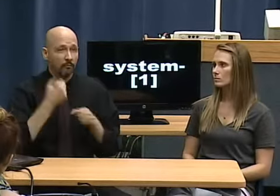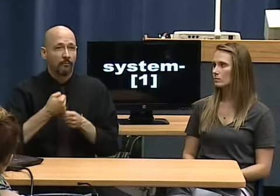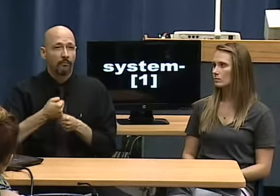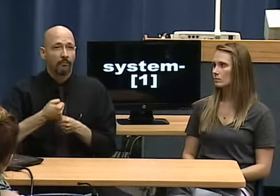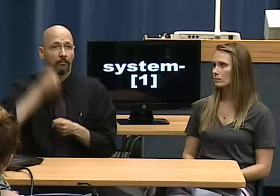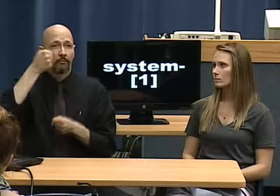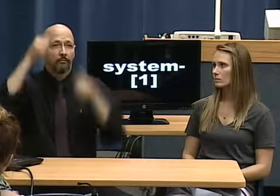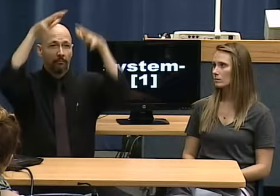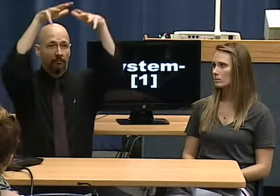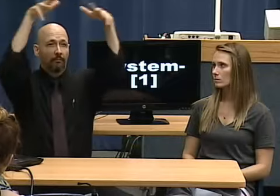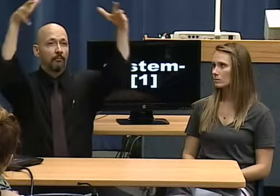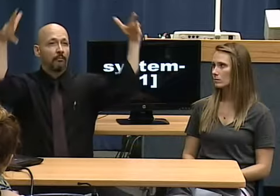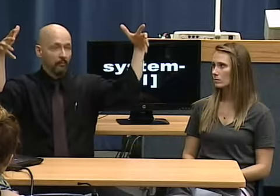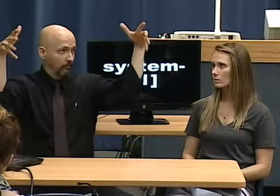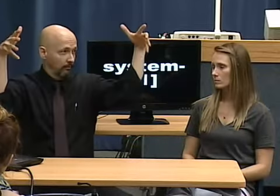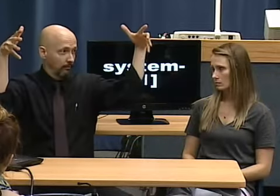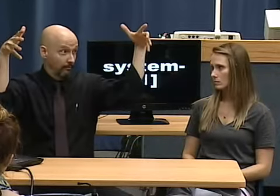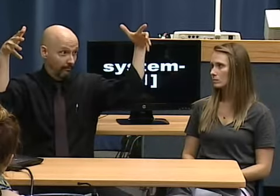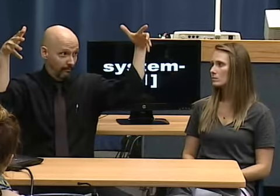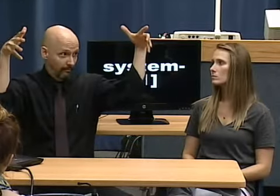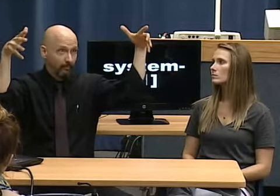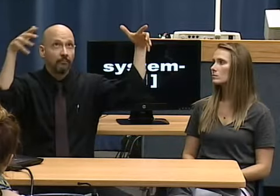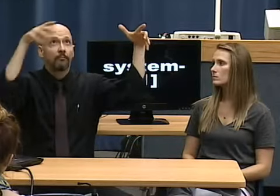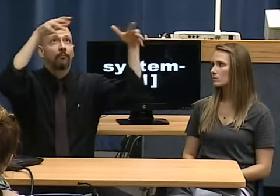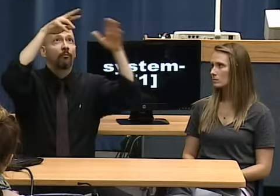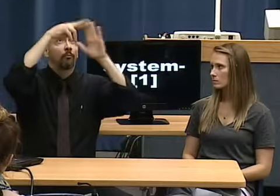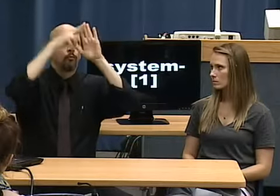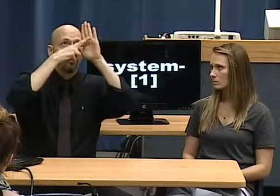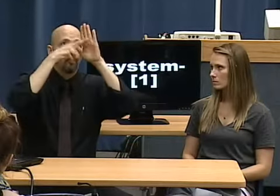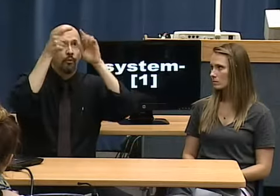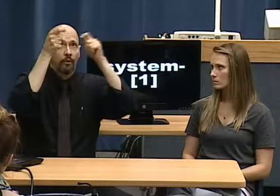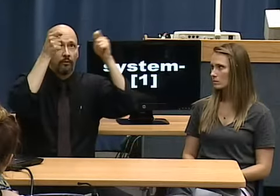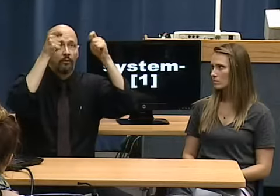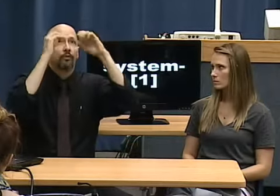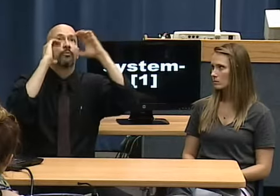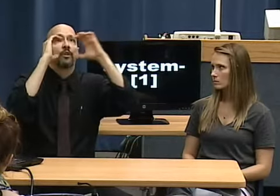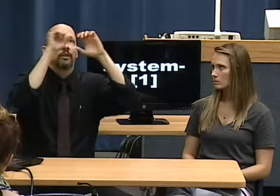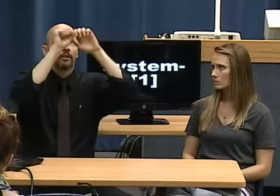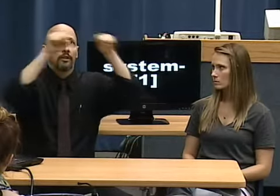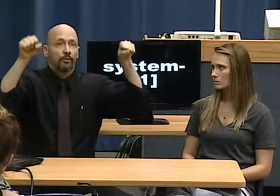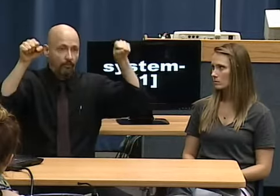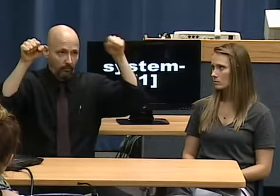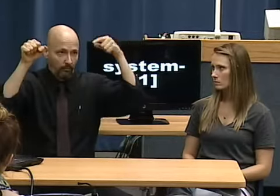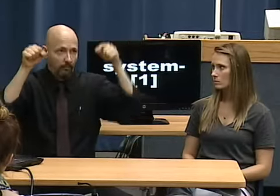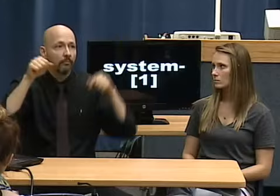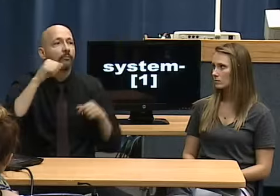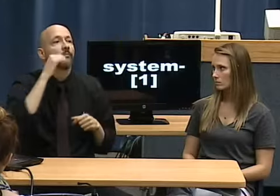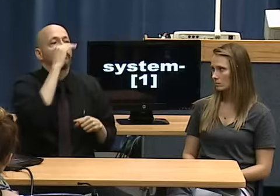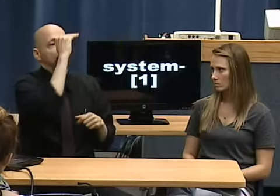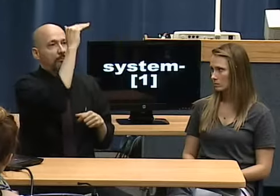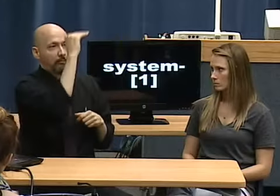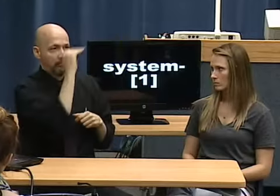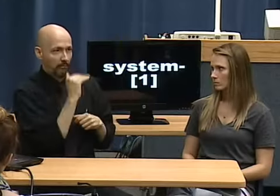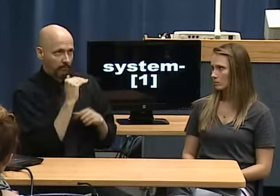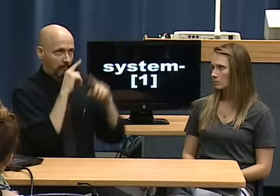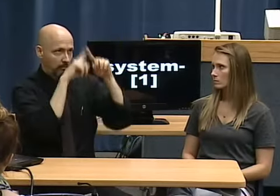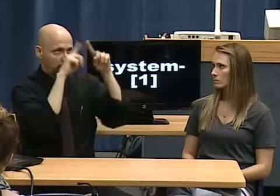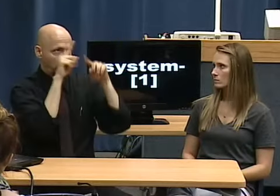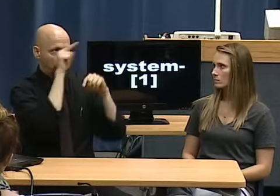Understand? Here's an umbrella, a rule governed communication system. There's a list that falls under the umbrella